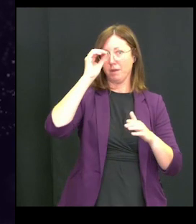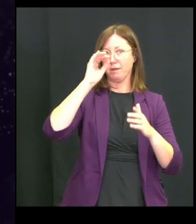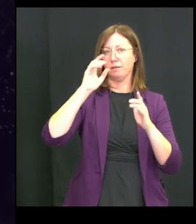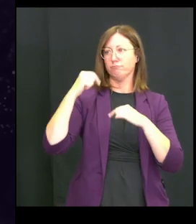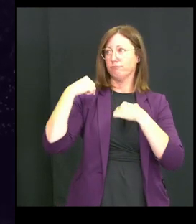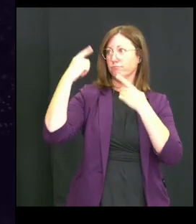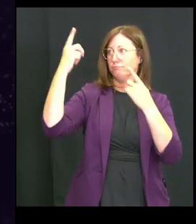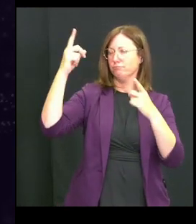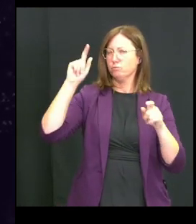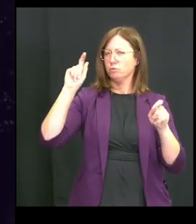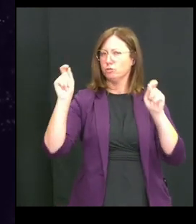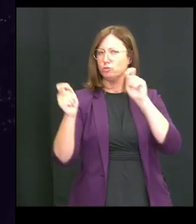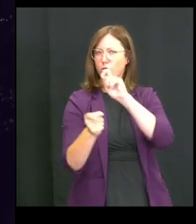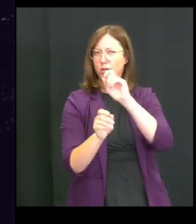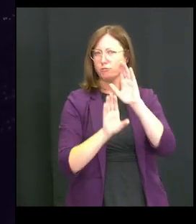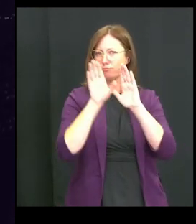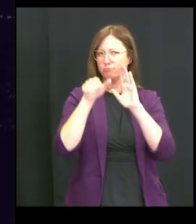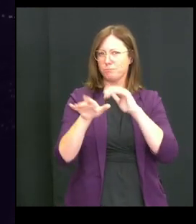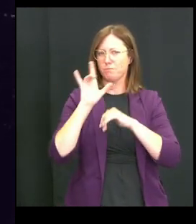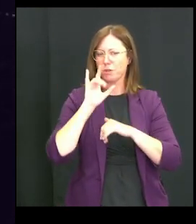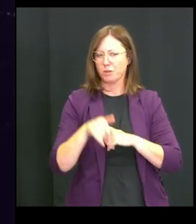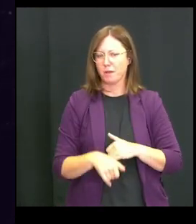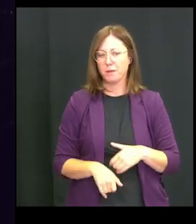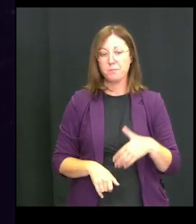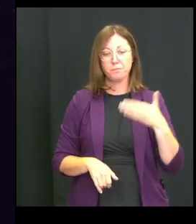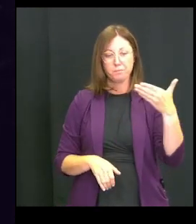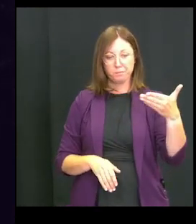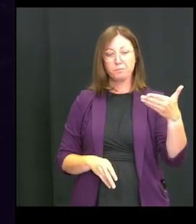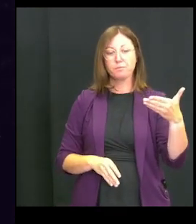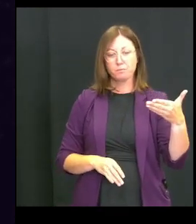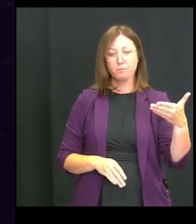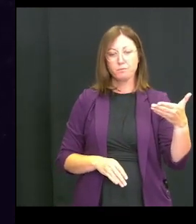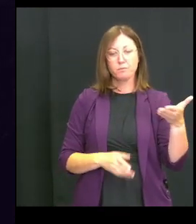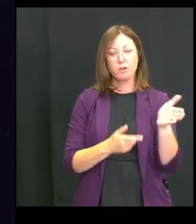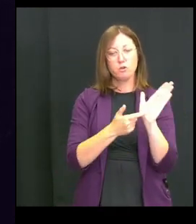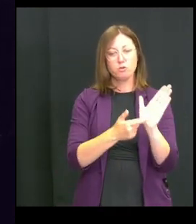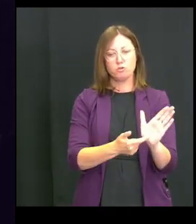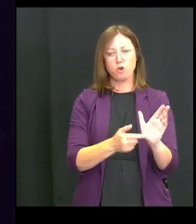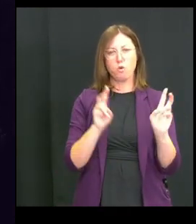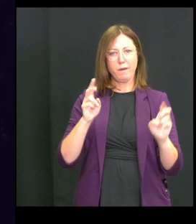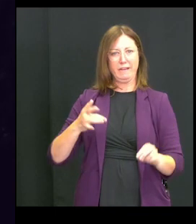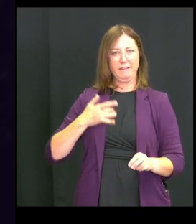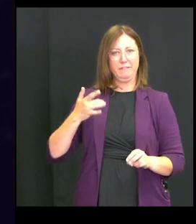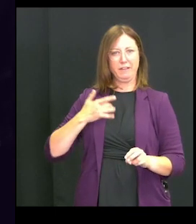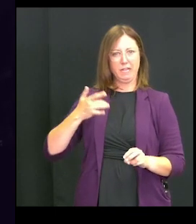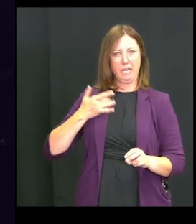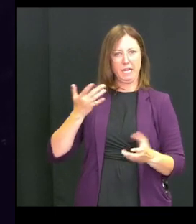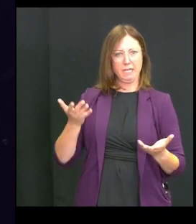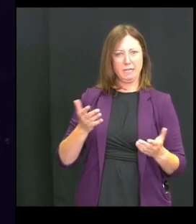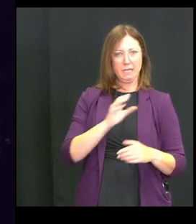This graph on the screen will plot the average feeling thermometer score at zero to a hundred scale